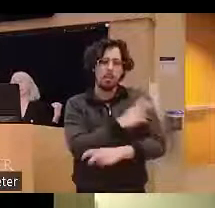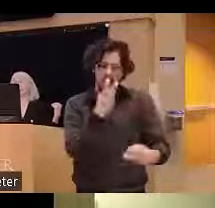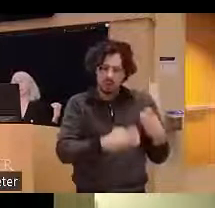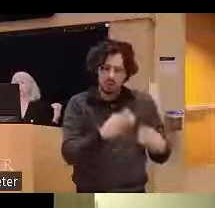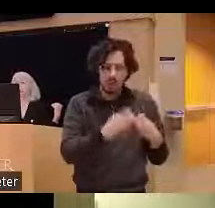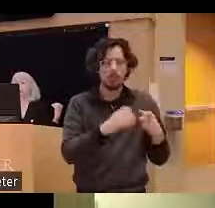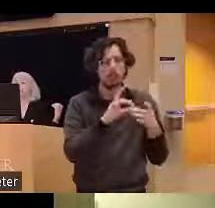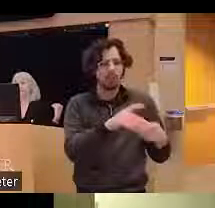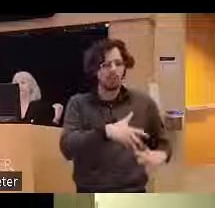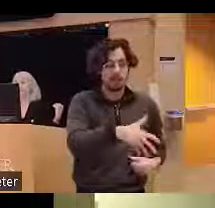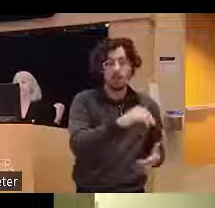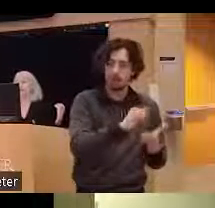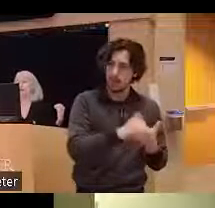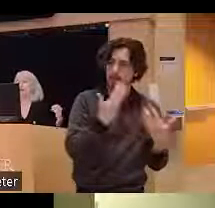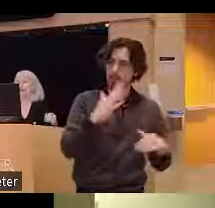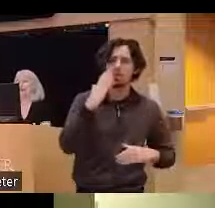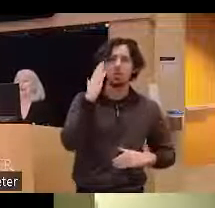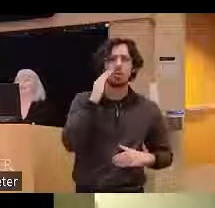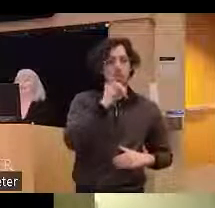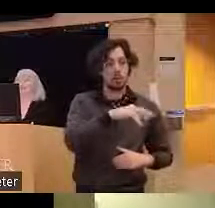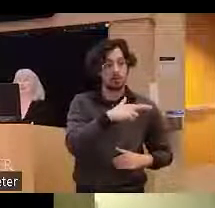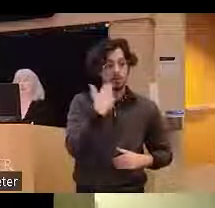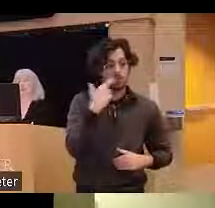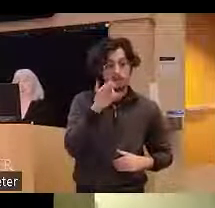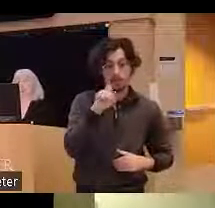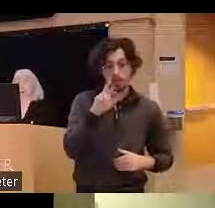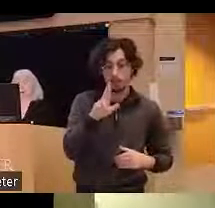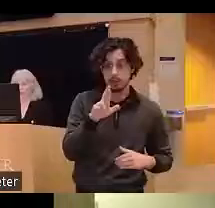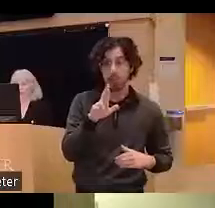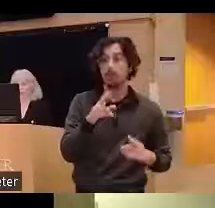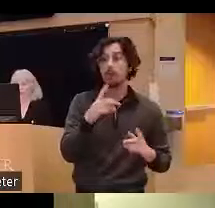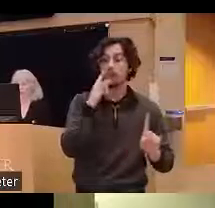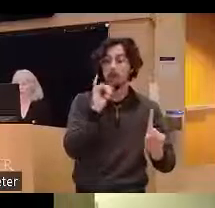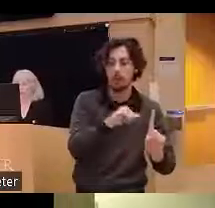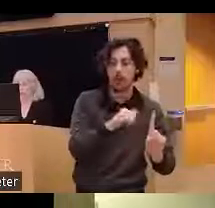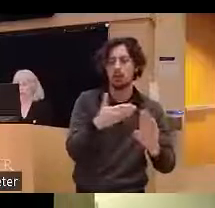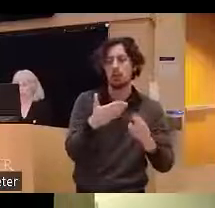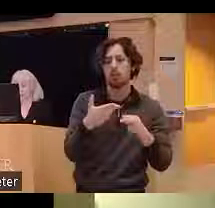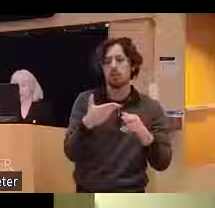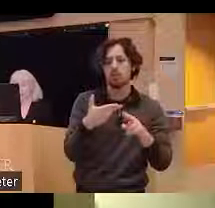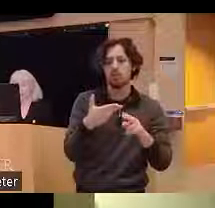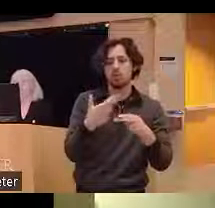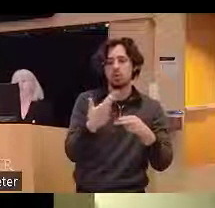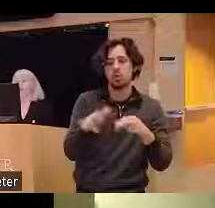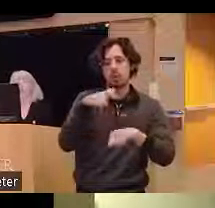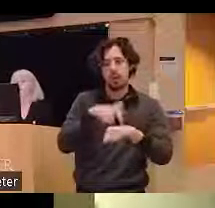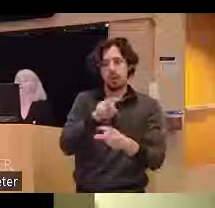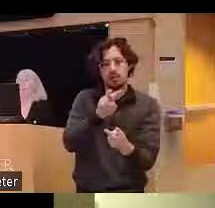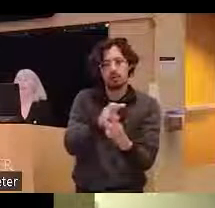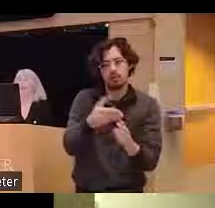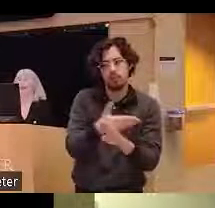a major risk factor for that is a short duration of sexual contact so this shows that no paternal